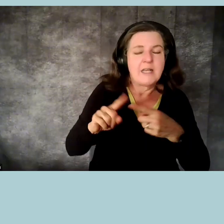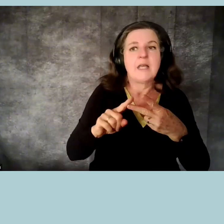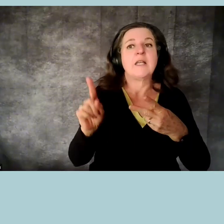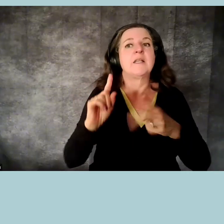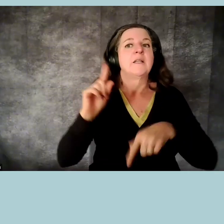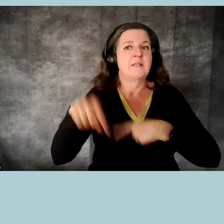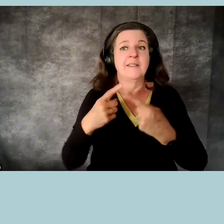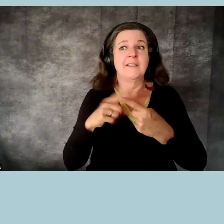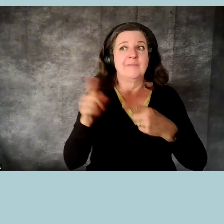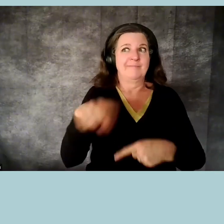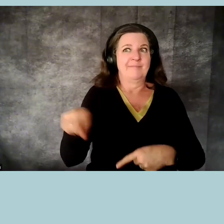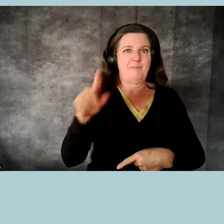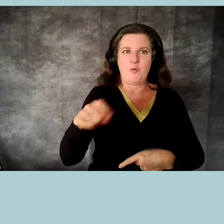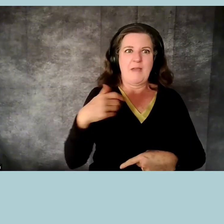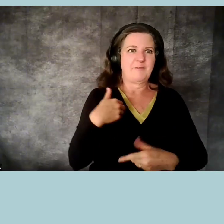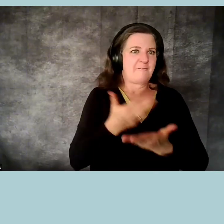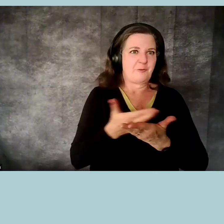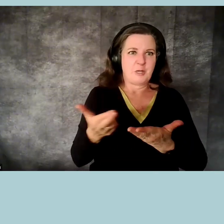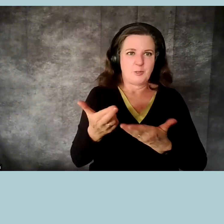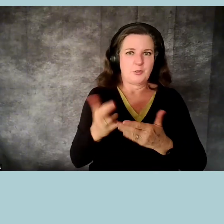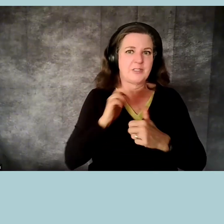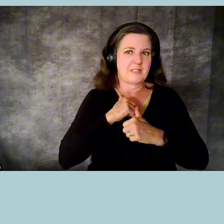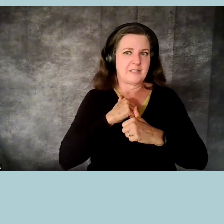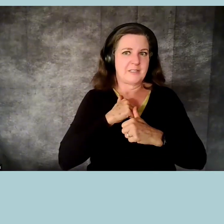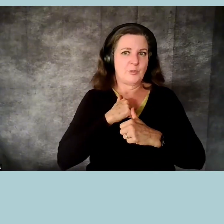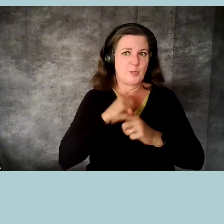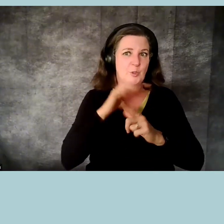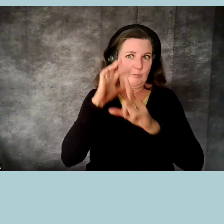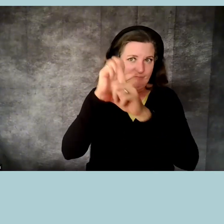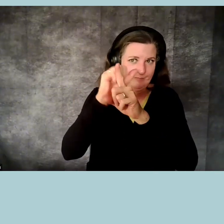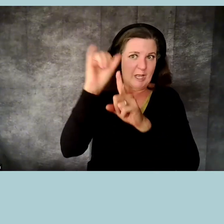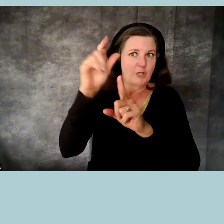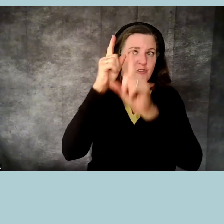those goals so on our side there are a lot of things we